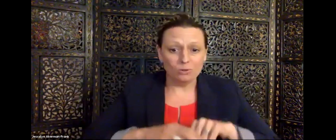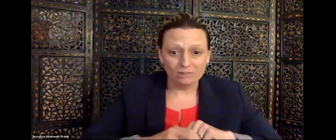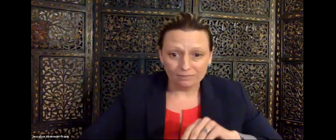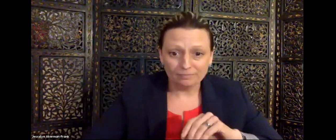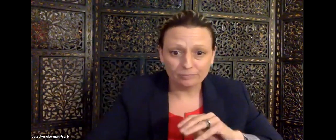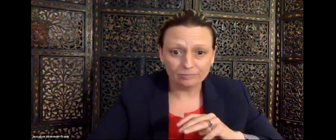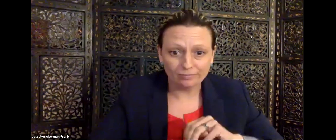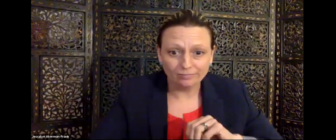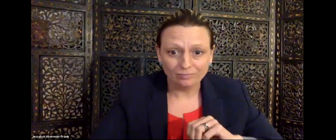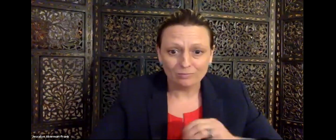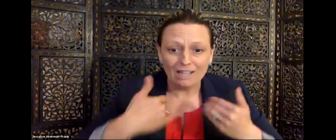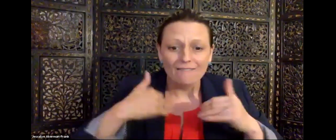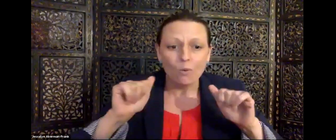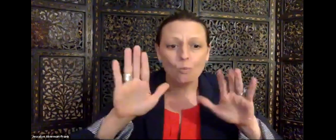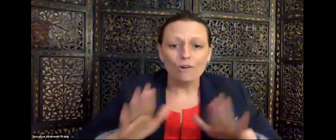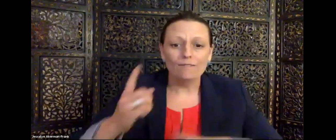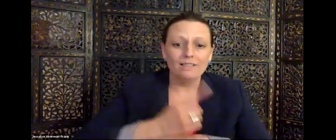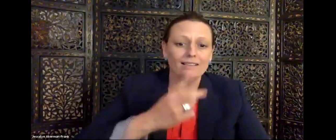So that's all I have as we close.